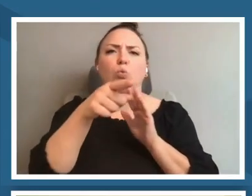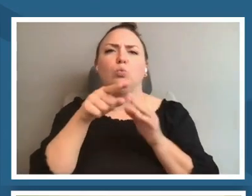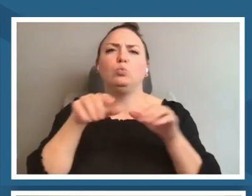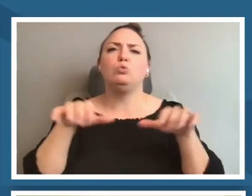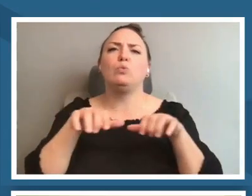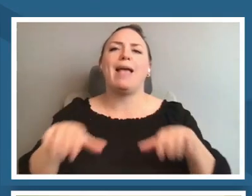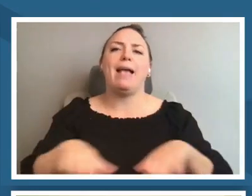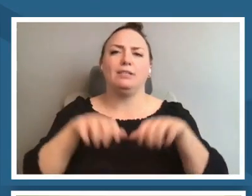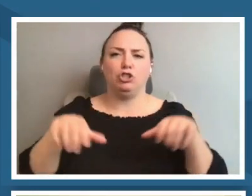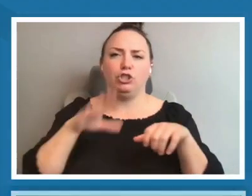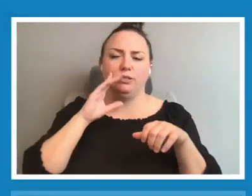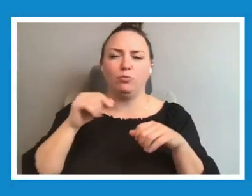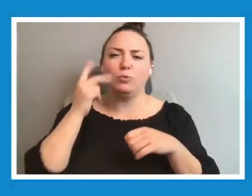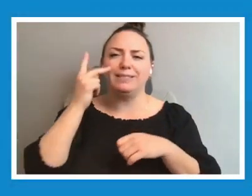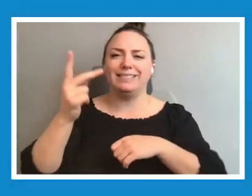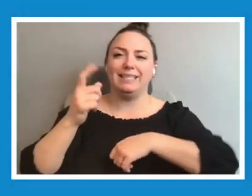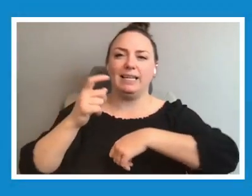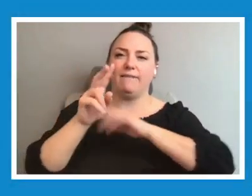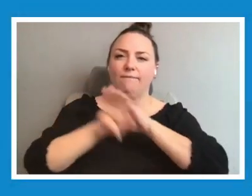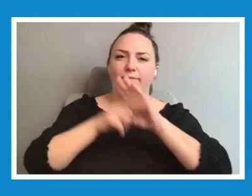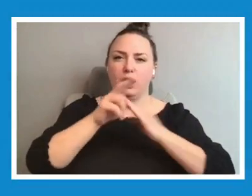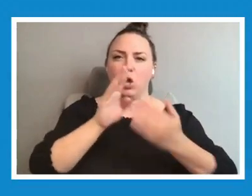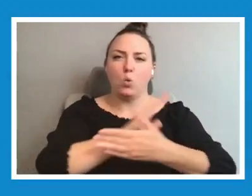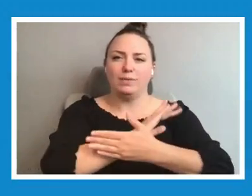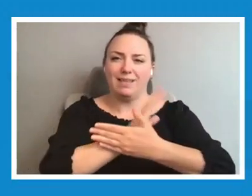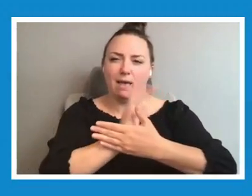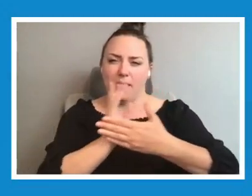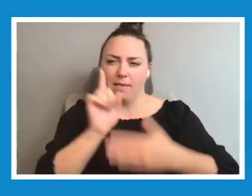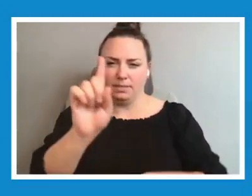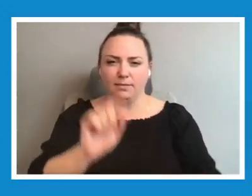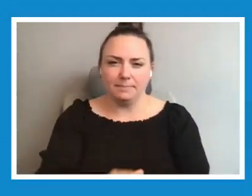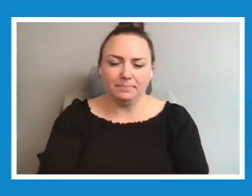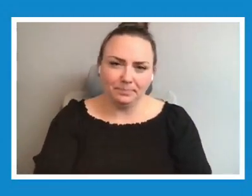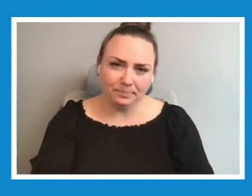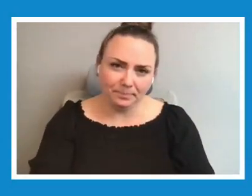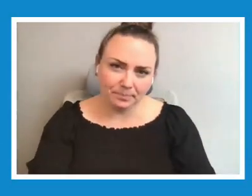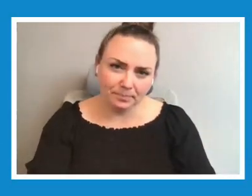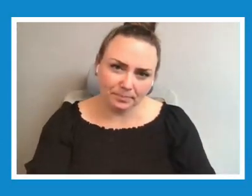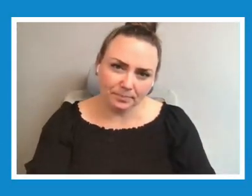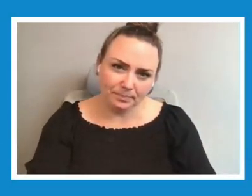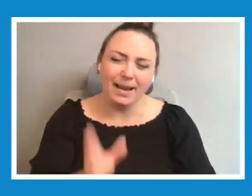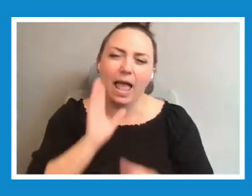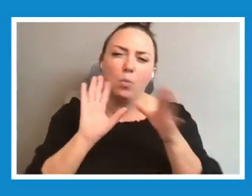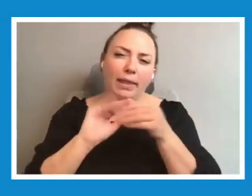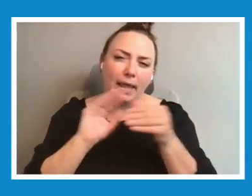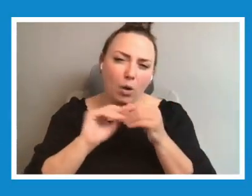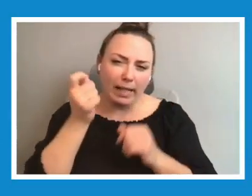of a group of young people exploding a cell phone together and i'll narrate a